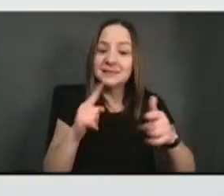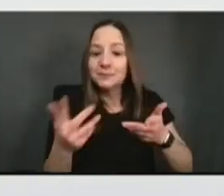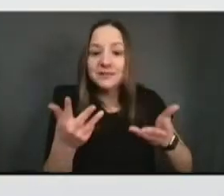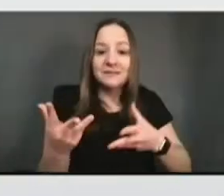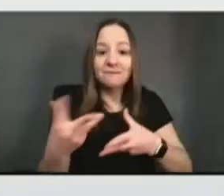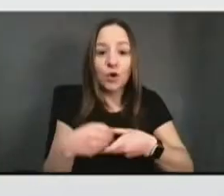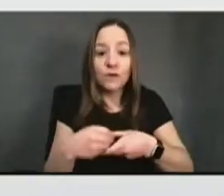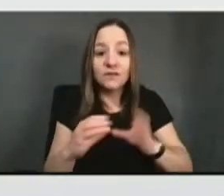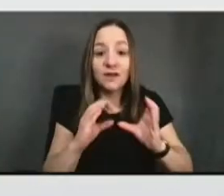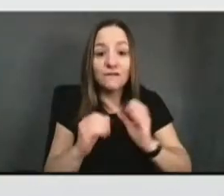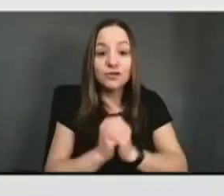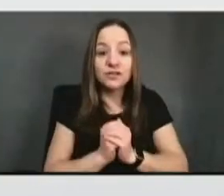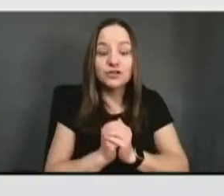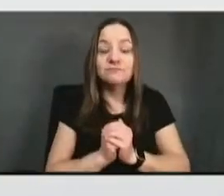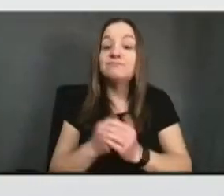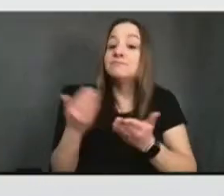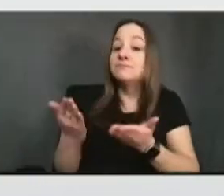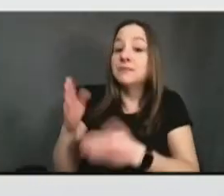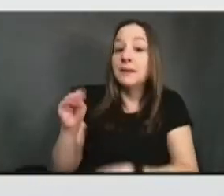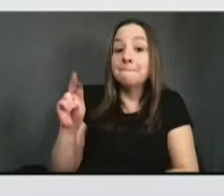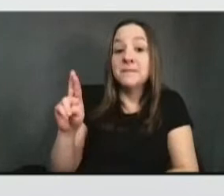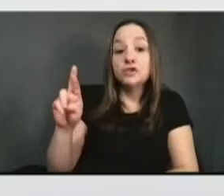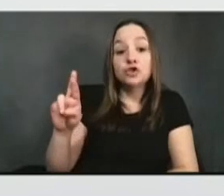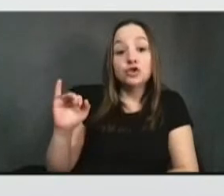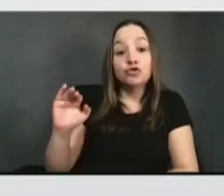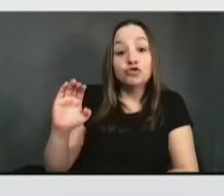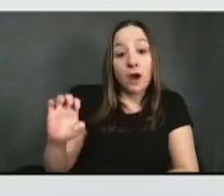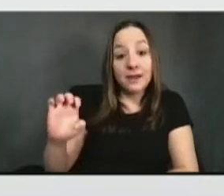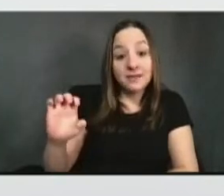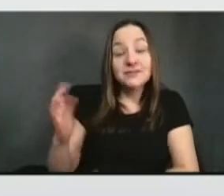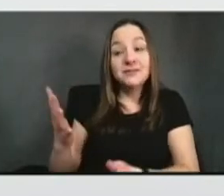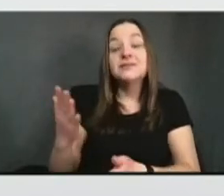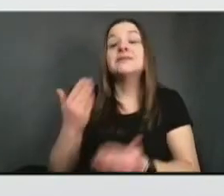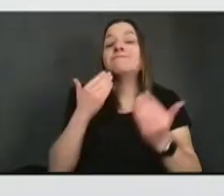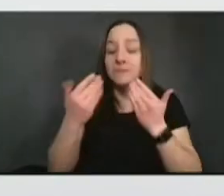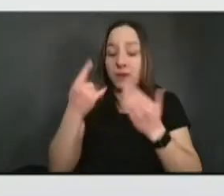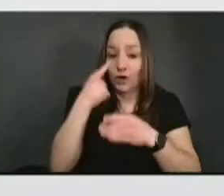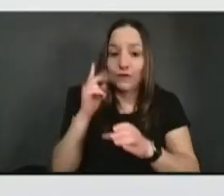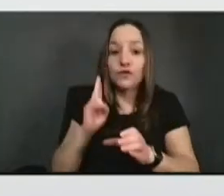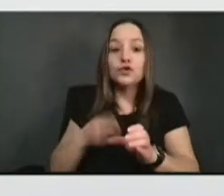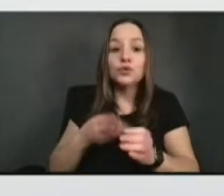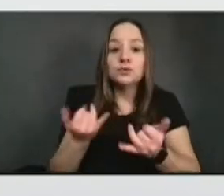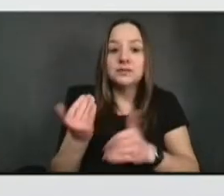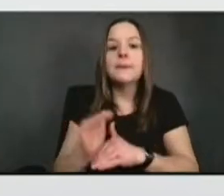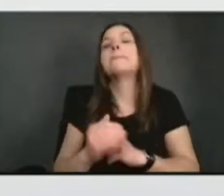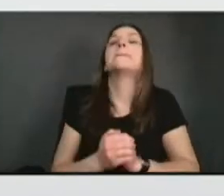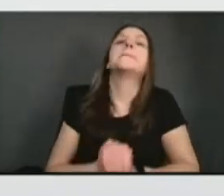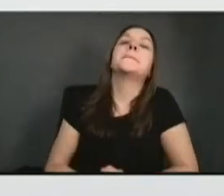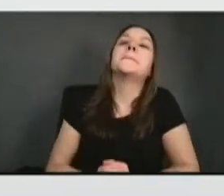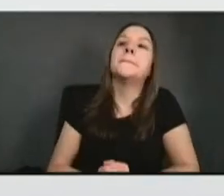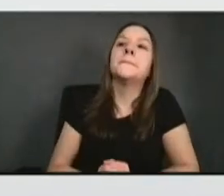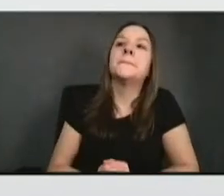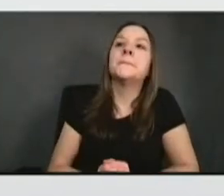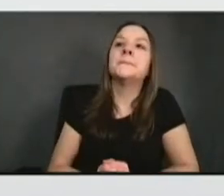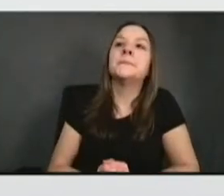appreciate you being here and being able to be a part of this conversation. Mr Rice, if we can